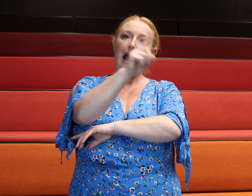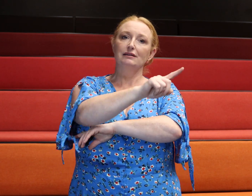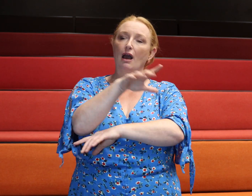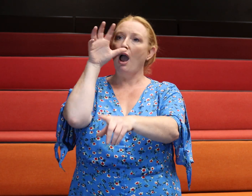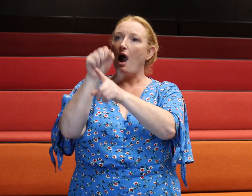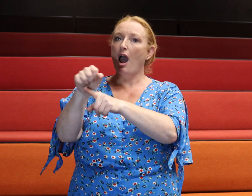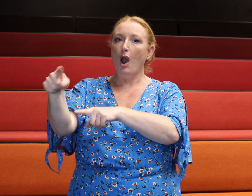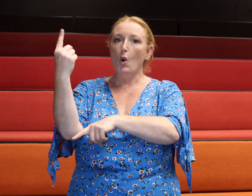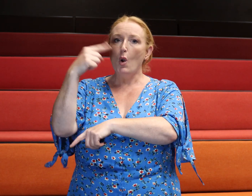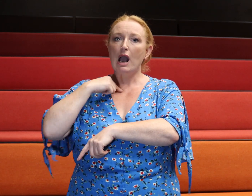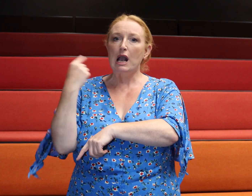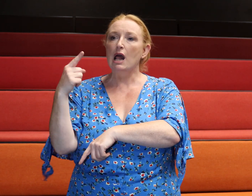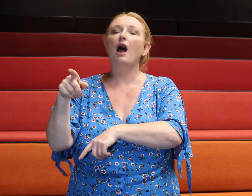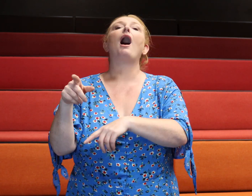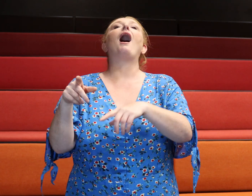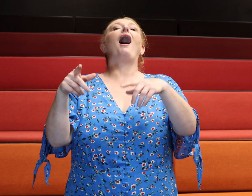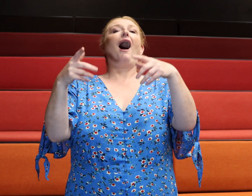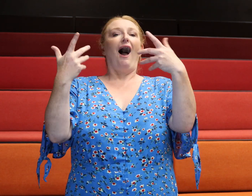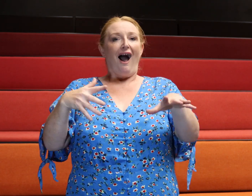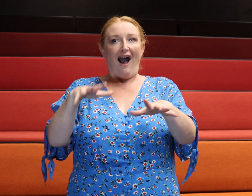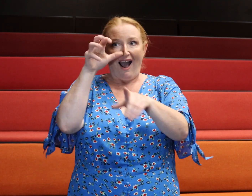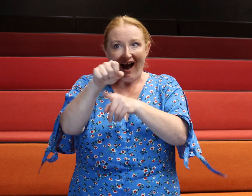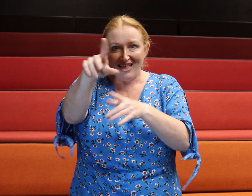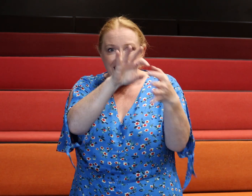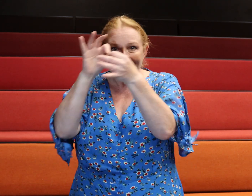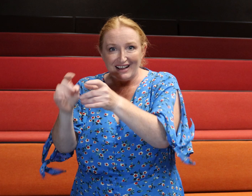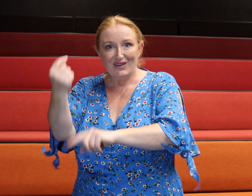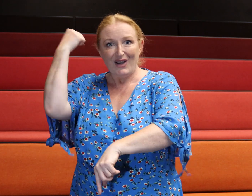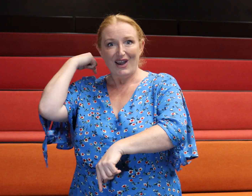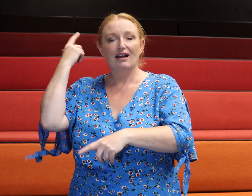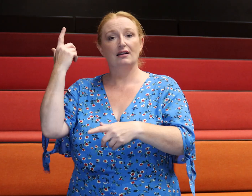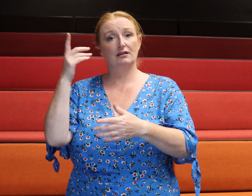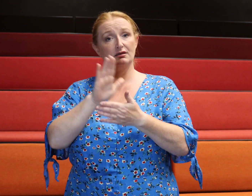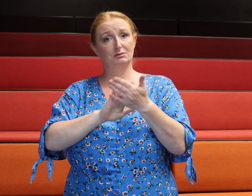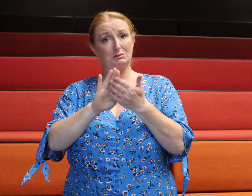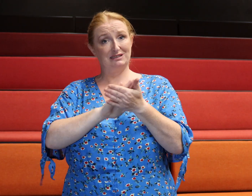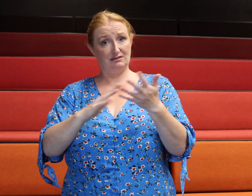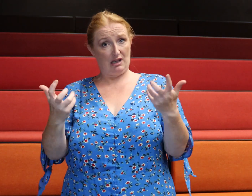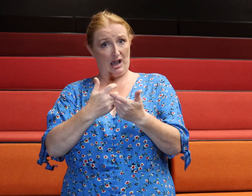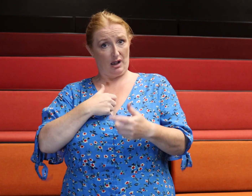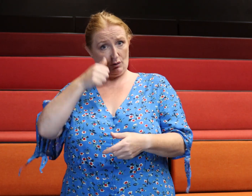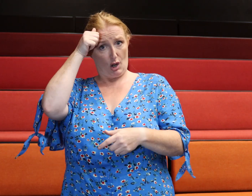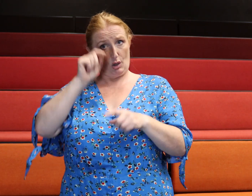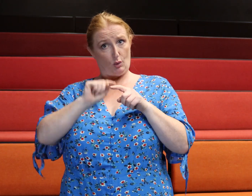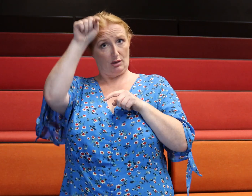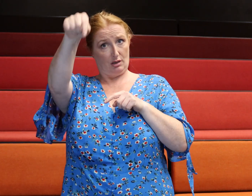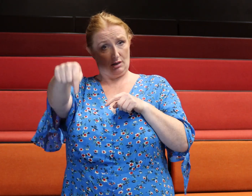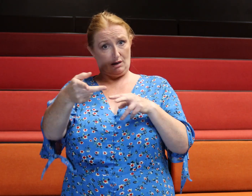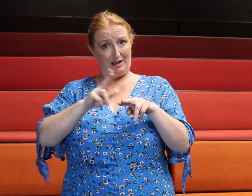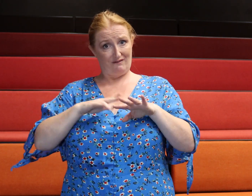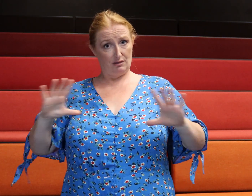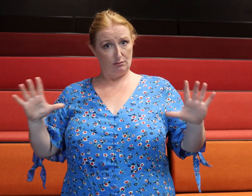Those moments are really, really poignant and those moments are the really important ones that you have to keep across. And there's no way you can do that on the spot